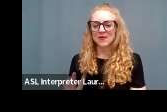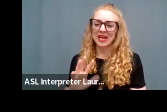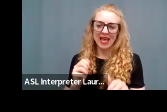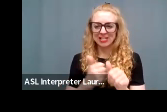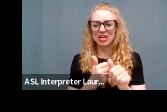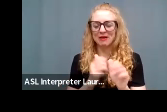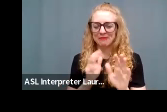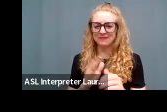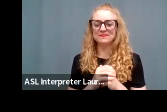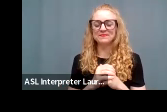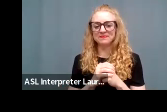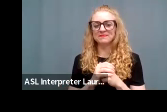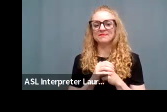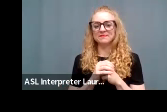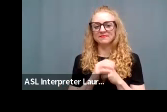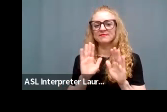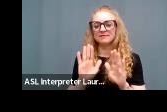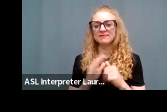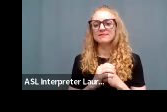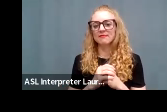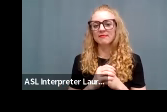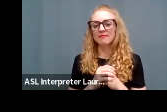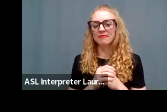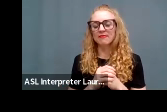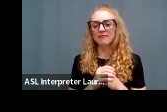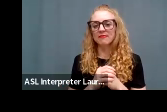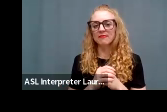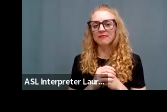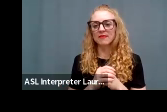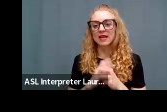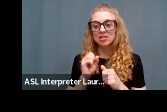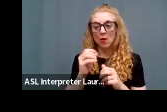the viewers awesome thank you awesome in fact what I'll do is every time we switch I'll just confirm